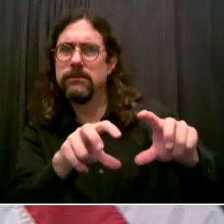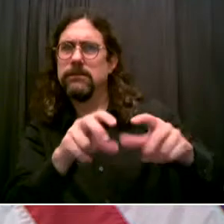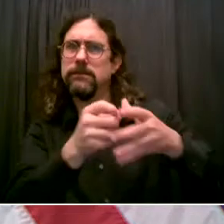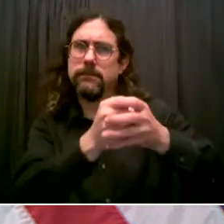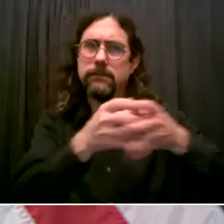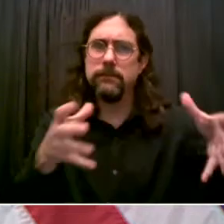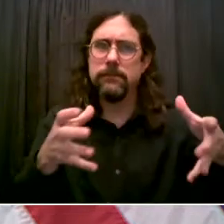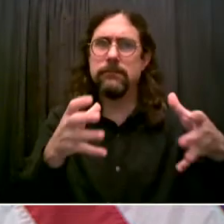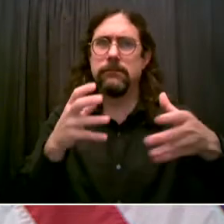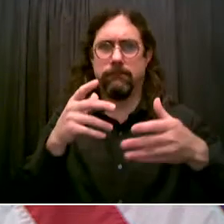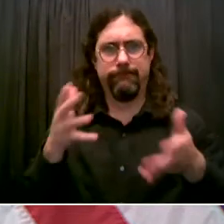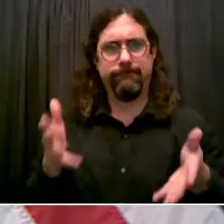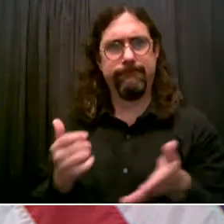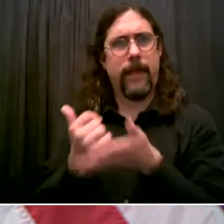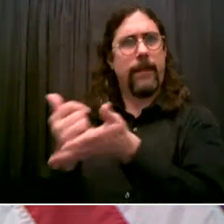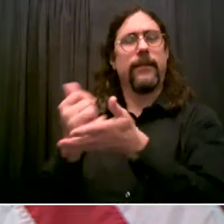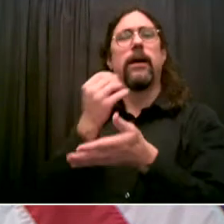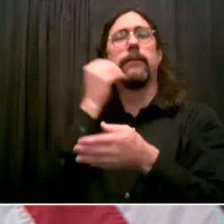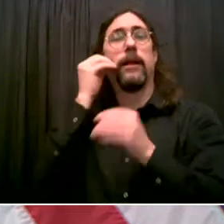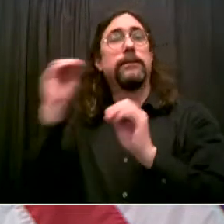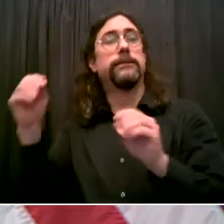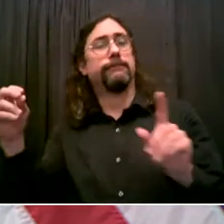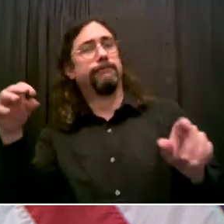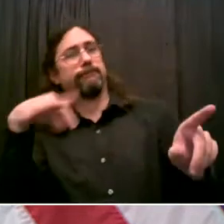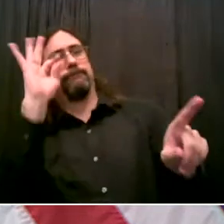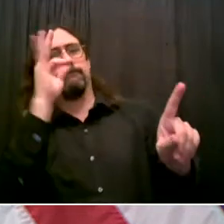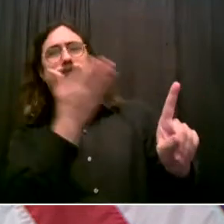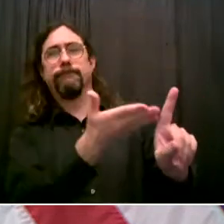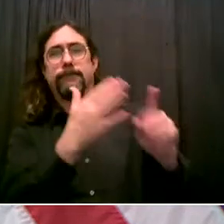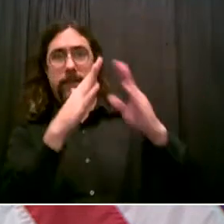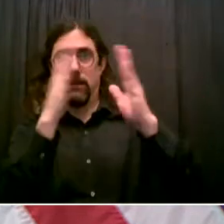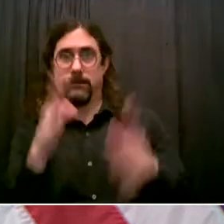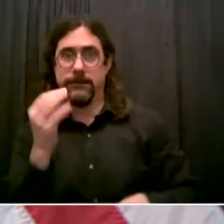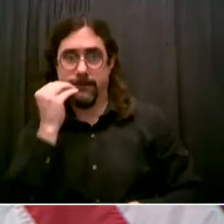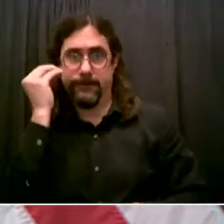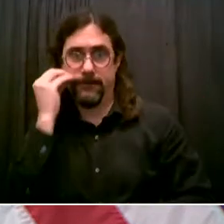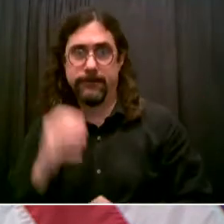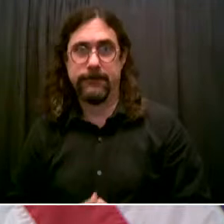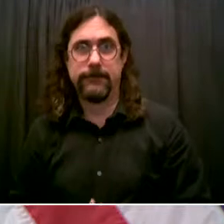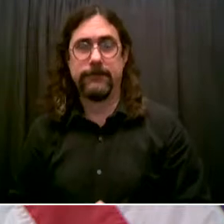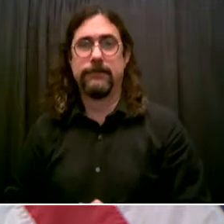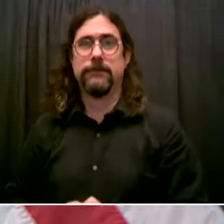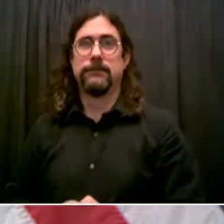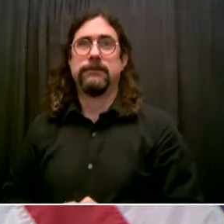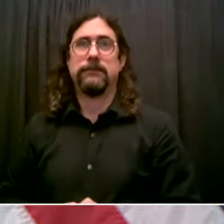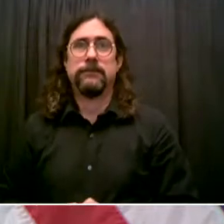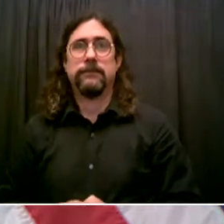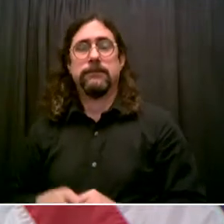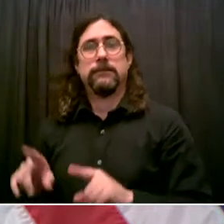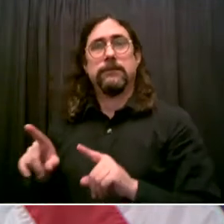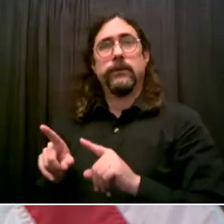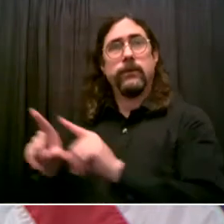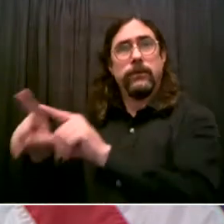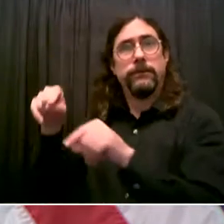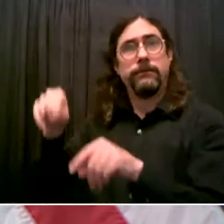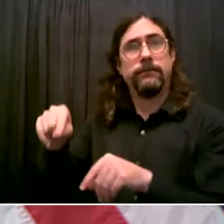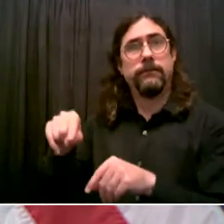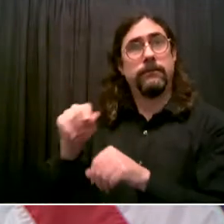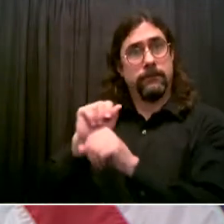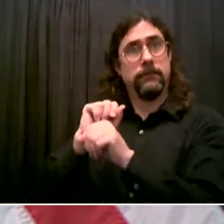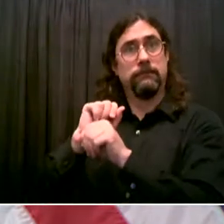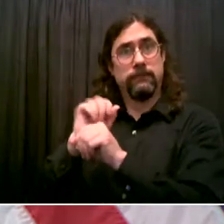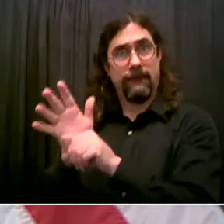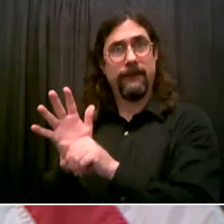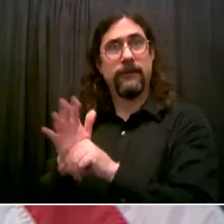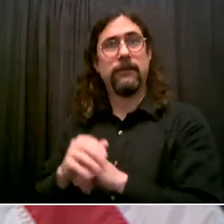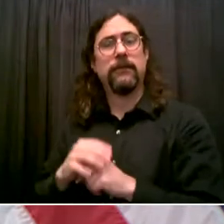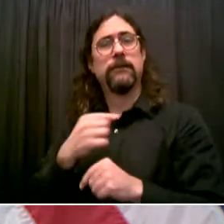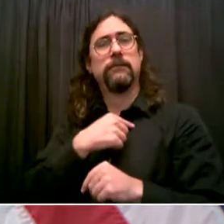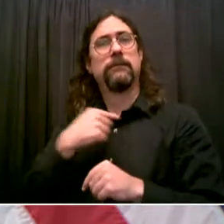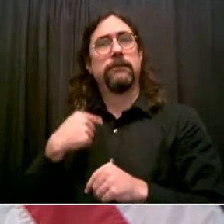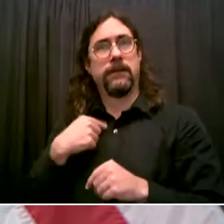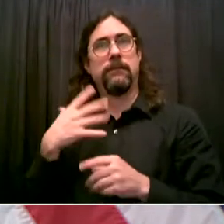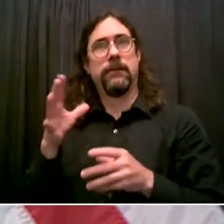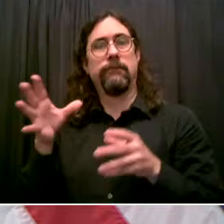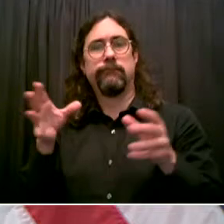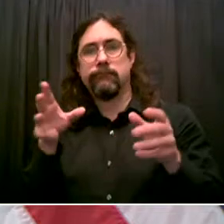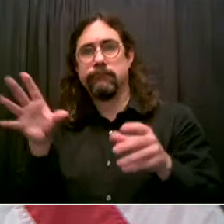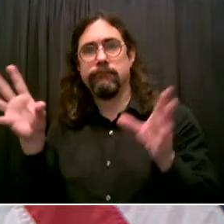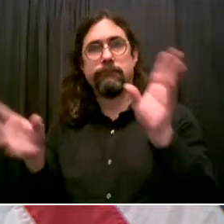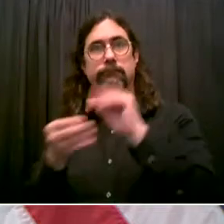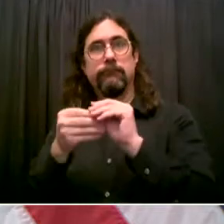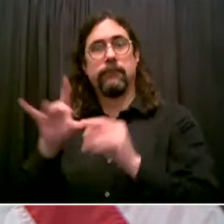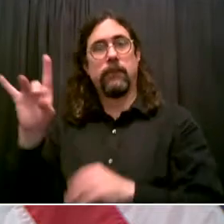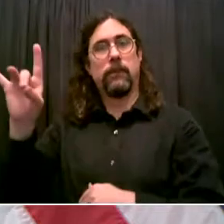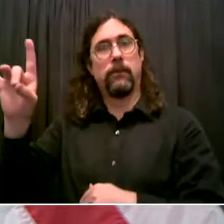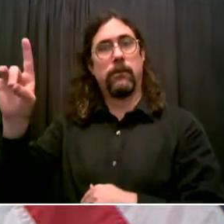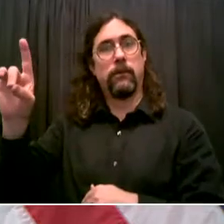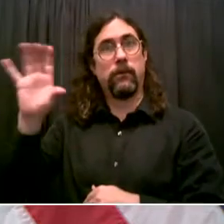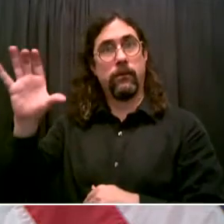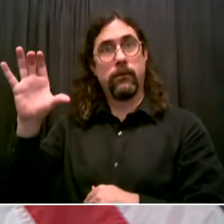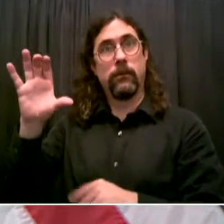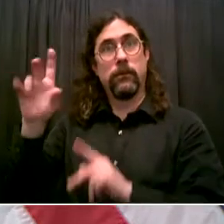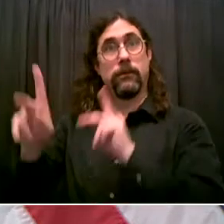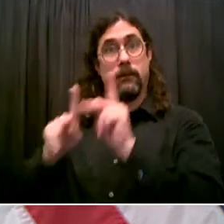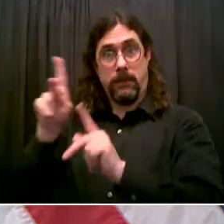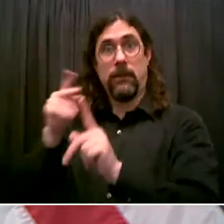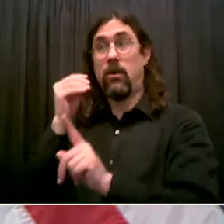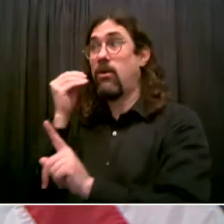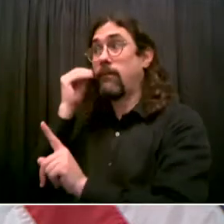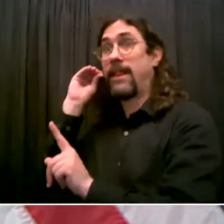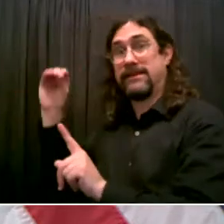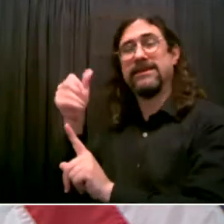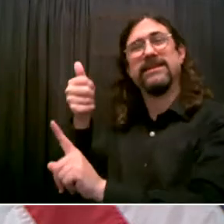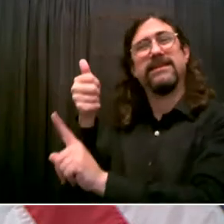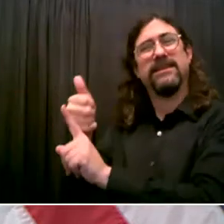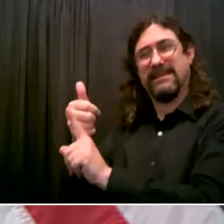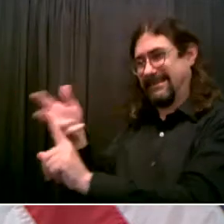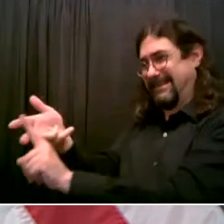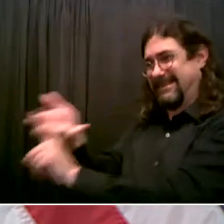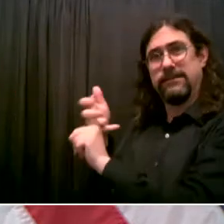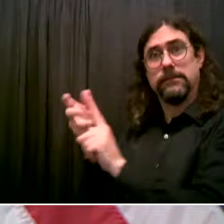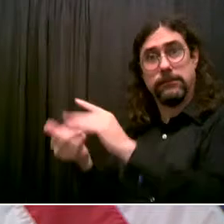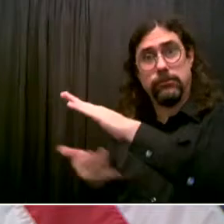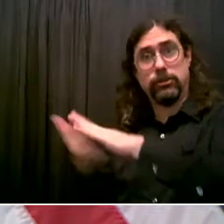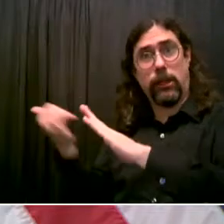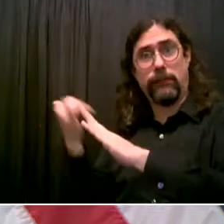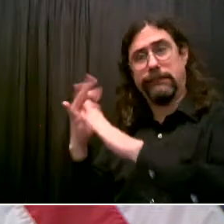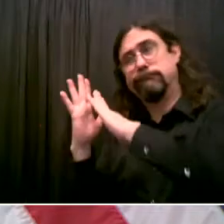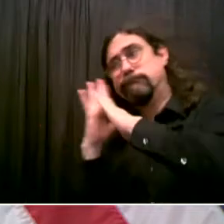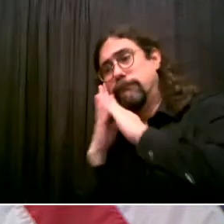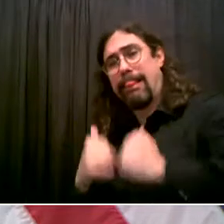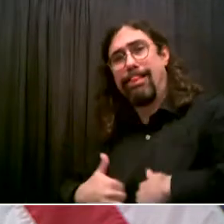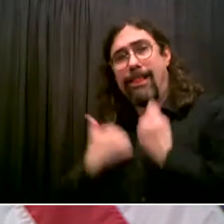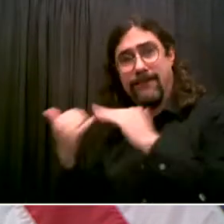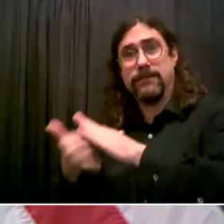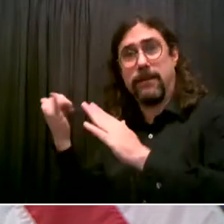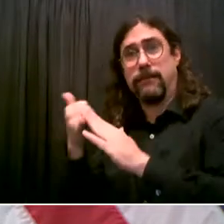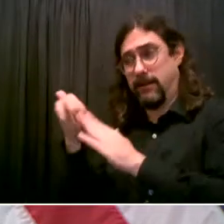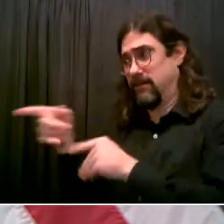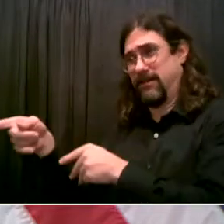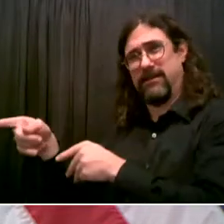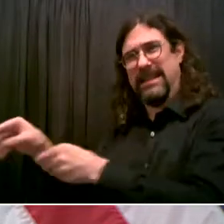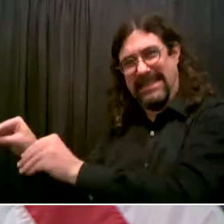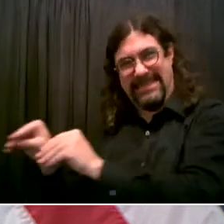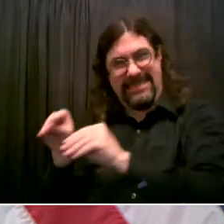BEINGS.